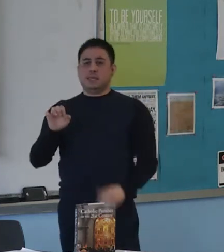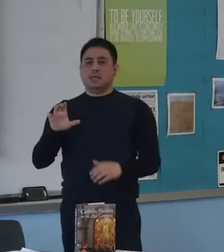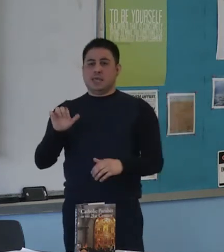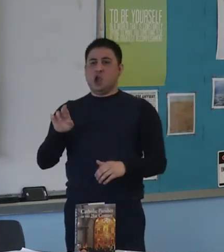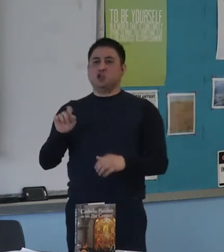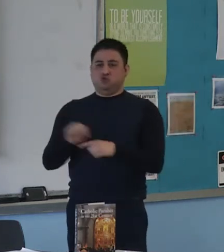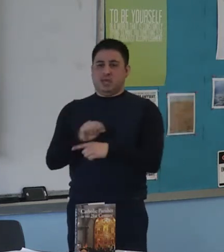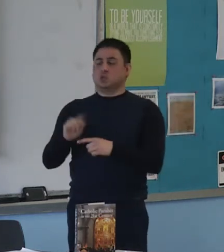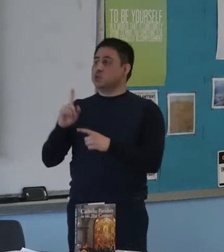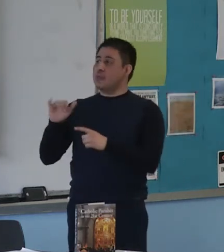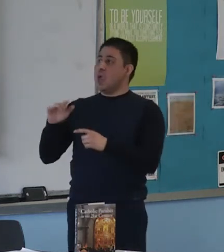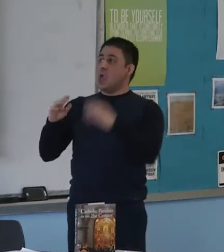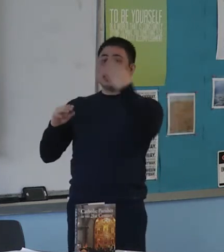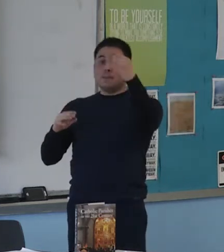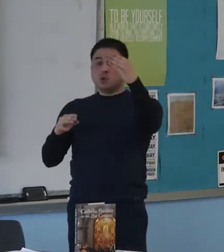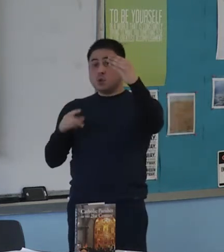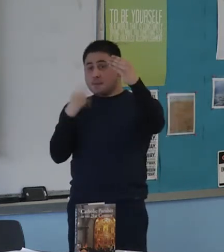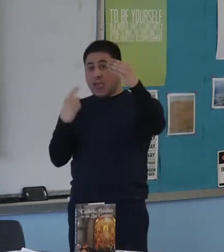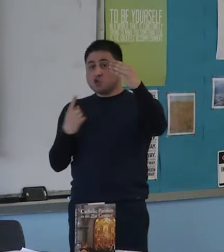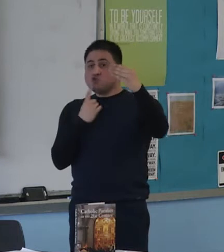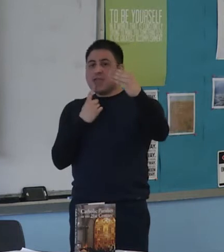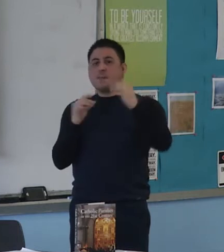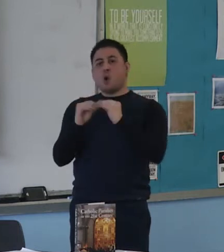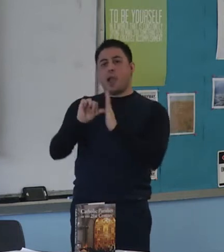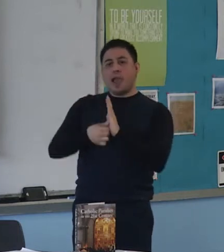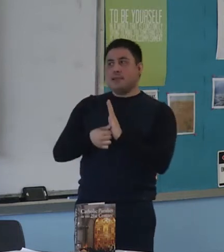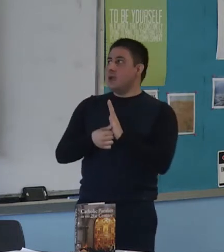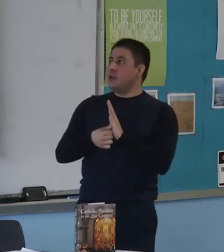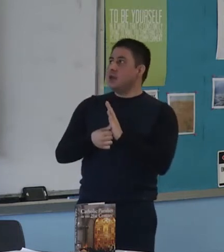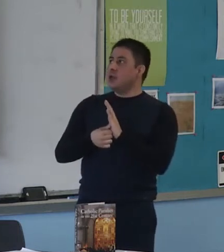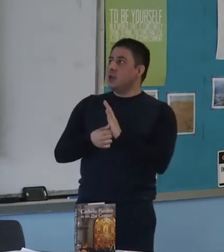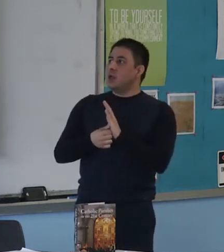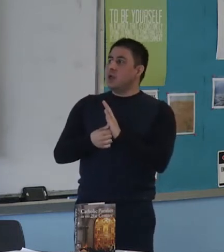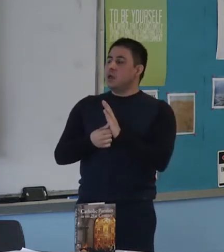put this in the blue, black or red, it's kind of highlight these are Catholic